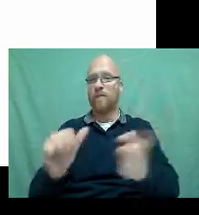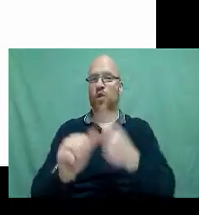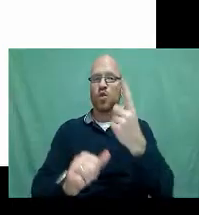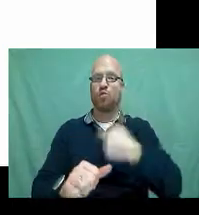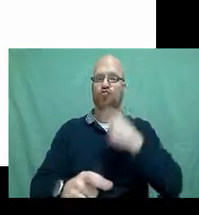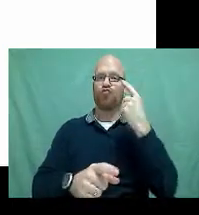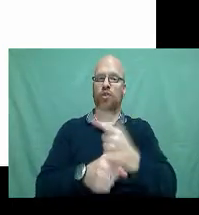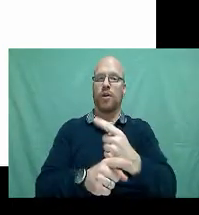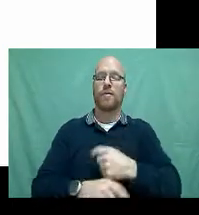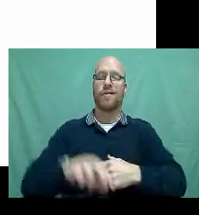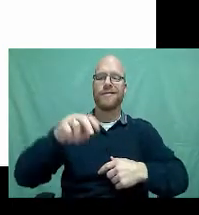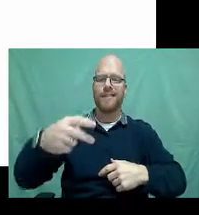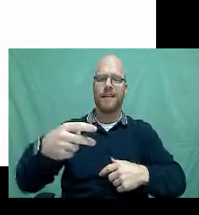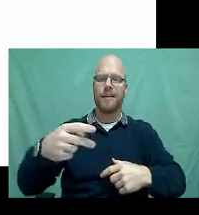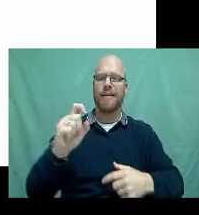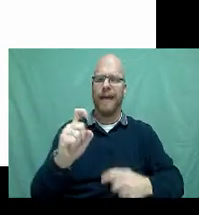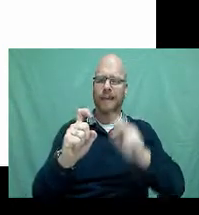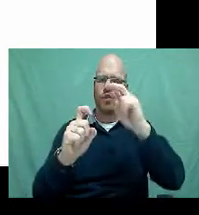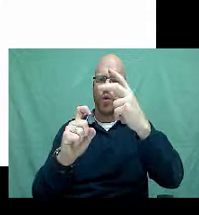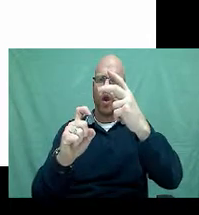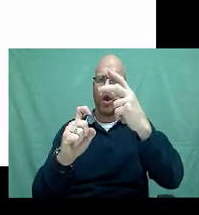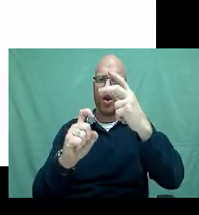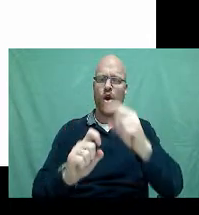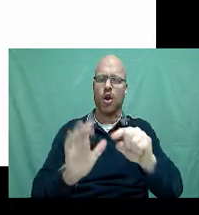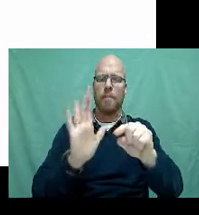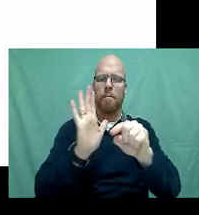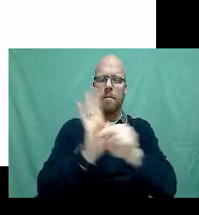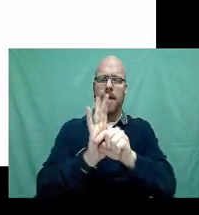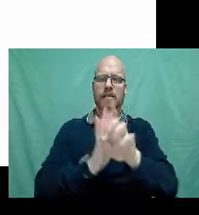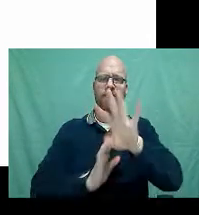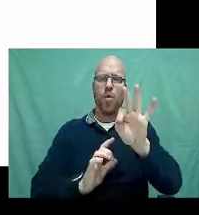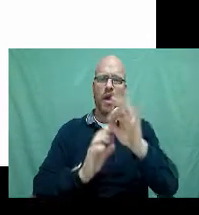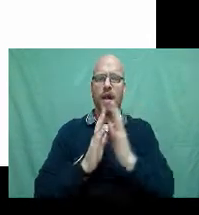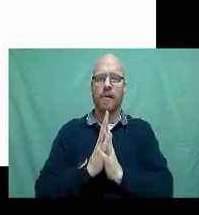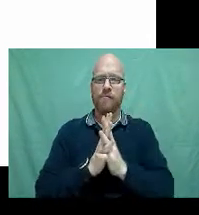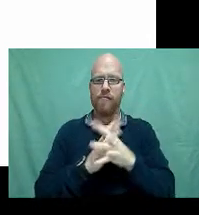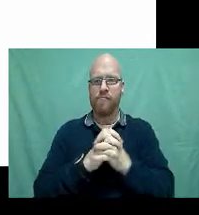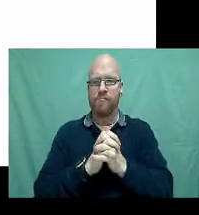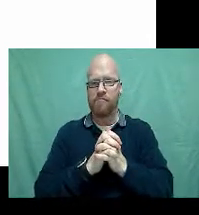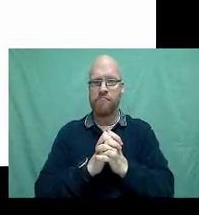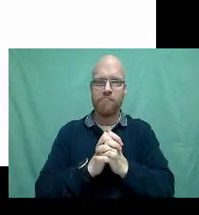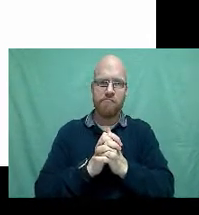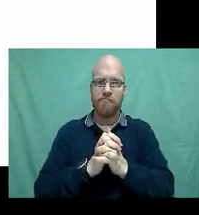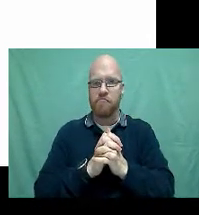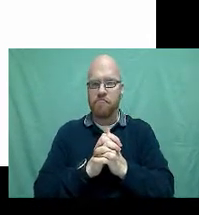OK. I was correct. Now, the second example. We have x-squared minus 49.